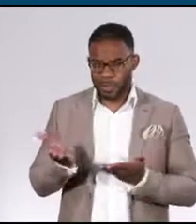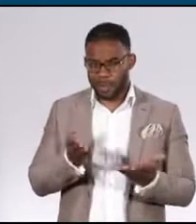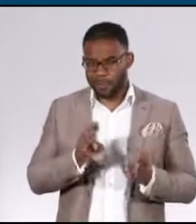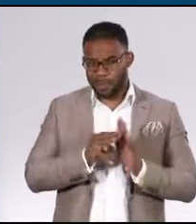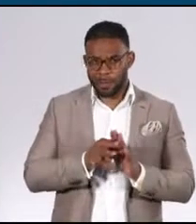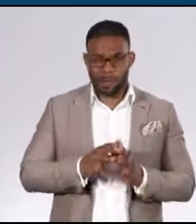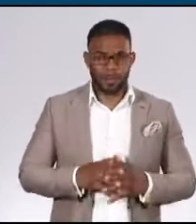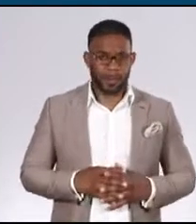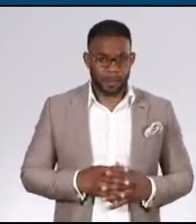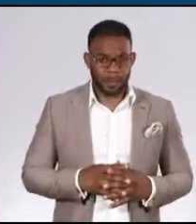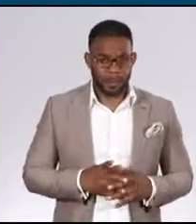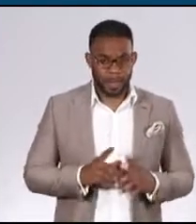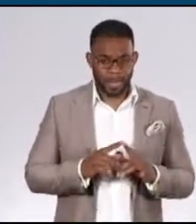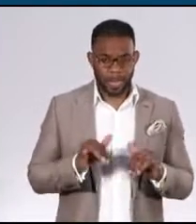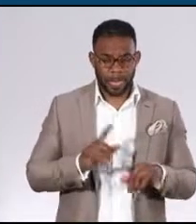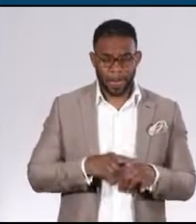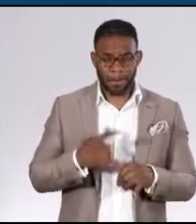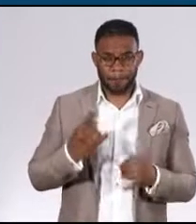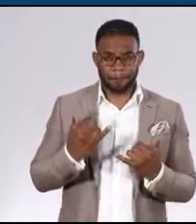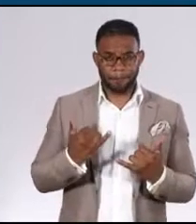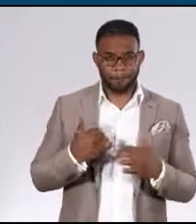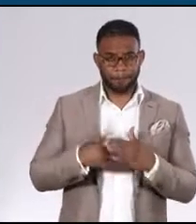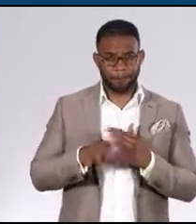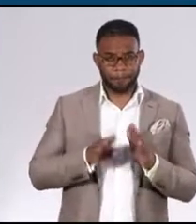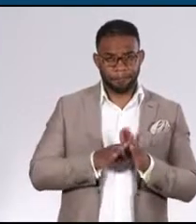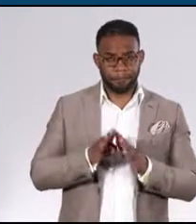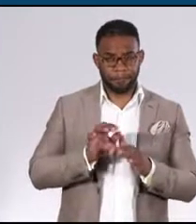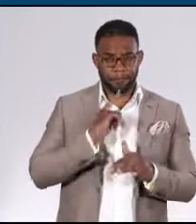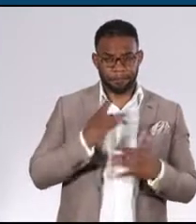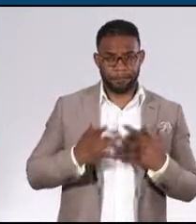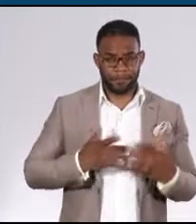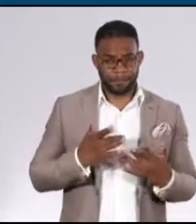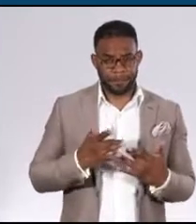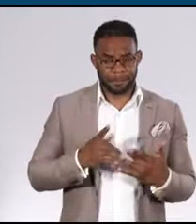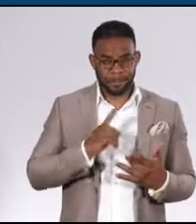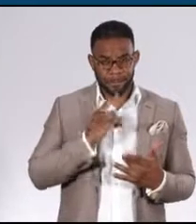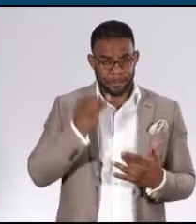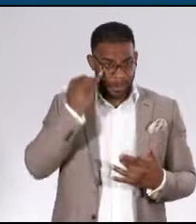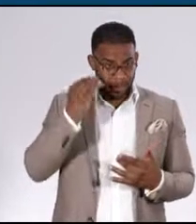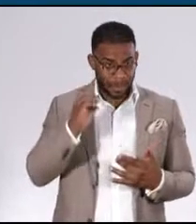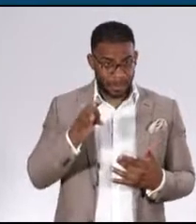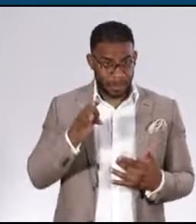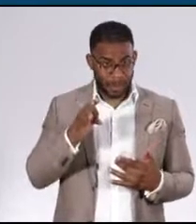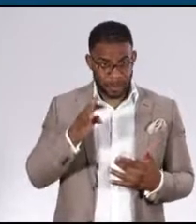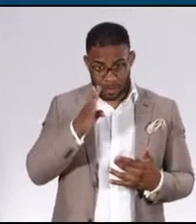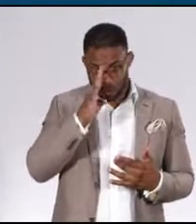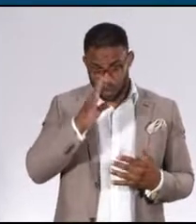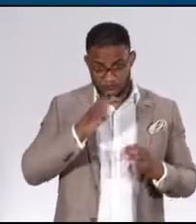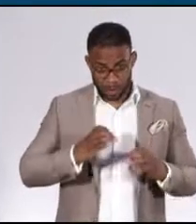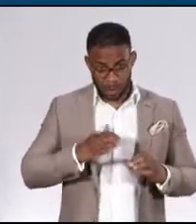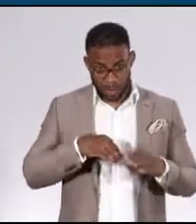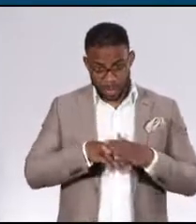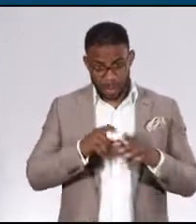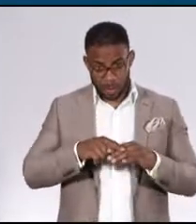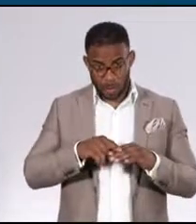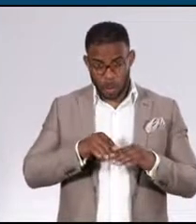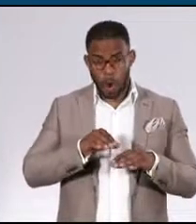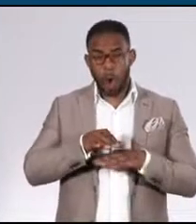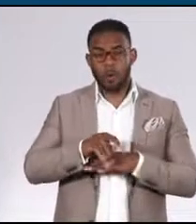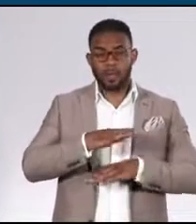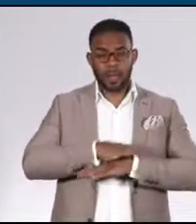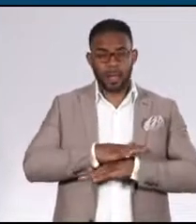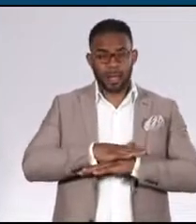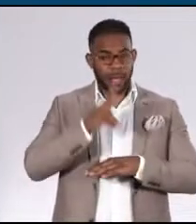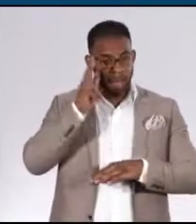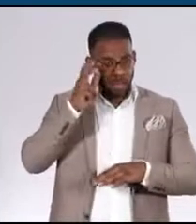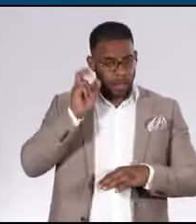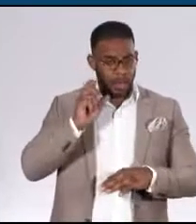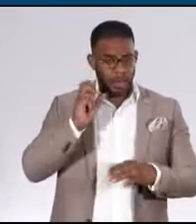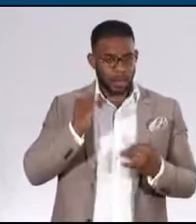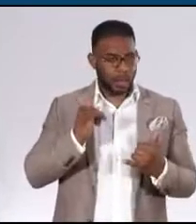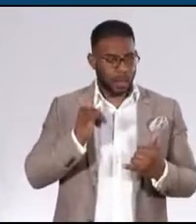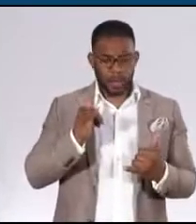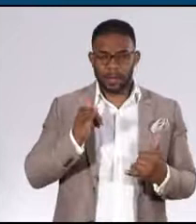At the same time, something currently under development, which is very exciting, is idea of direct consumer access to over the counter hearings. Right now, the united states the way hearings are regulated.